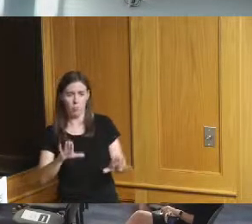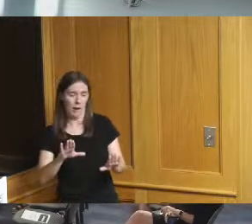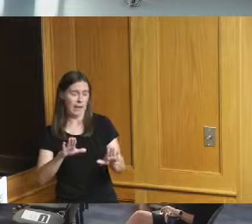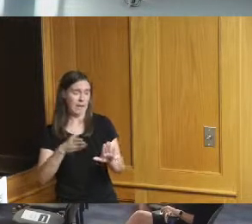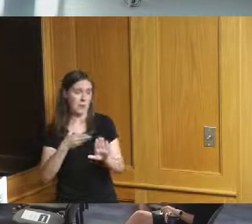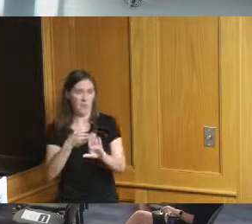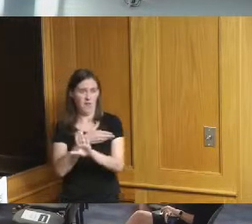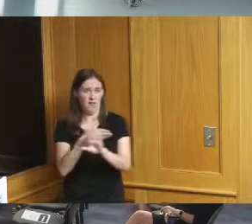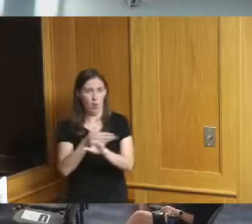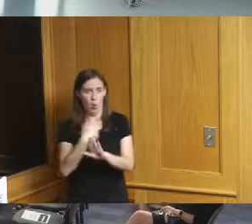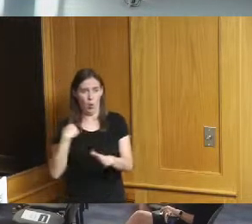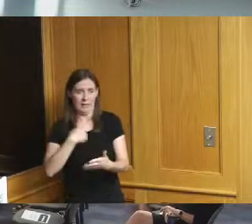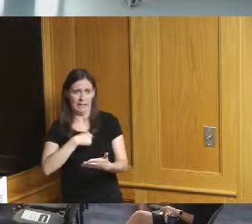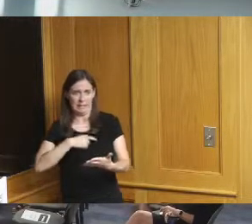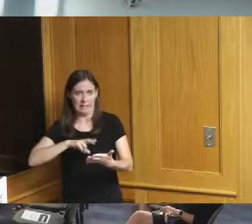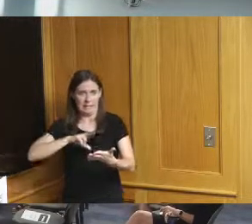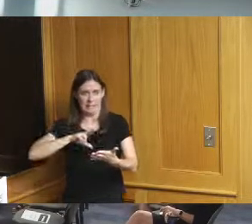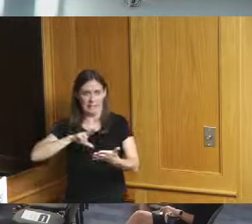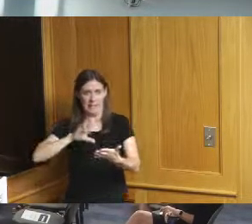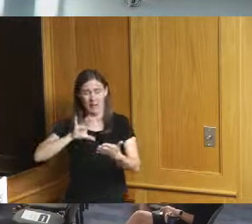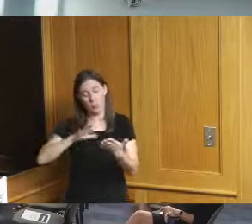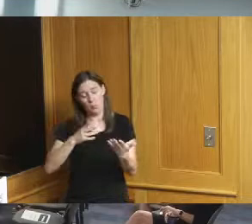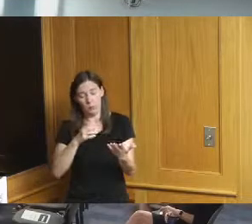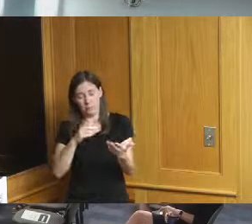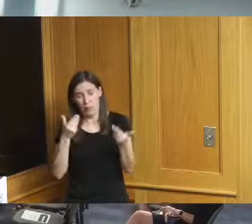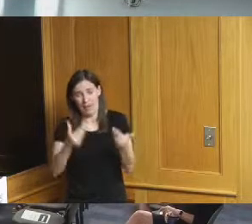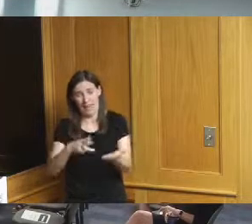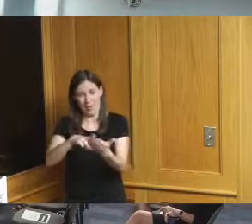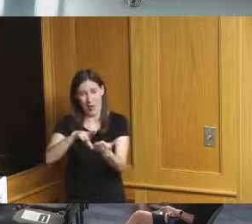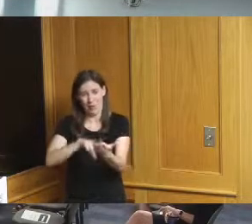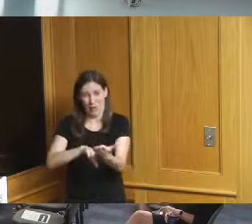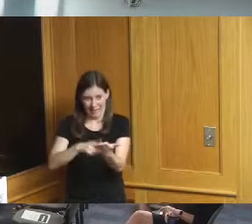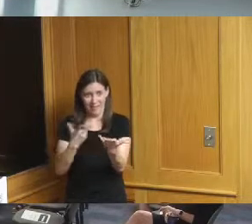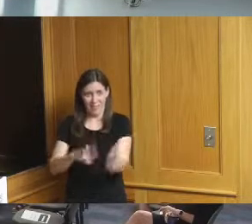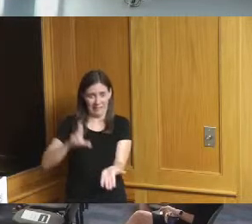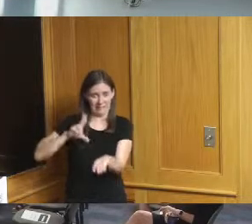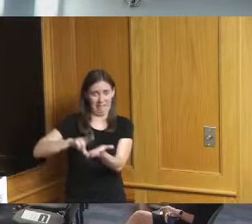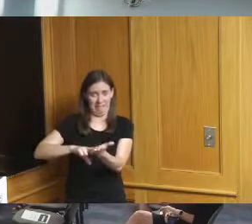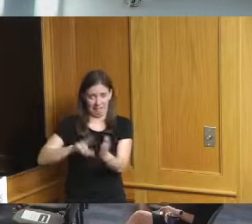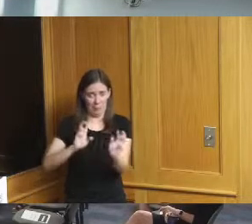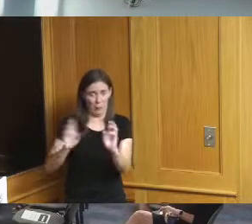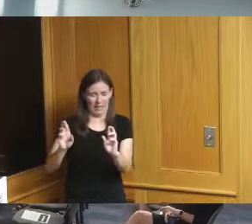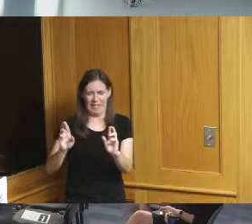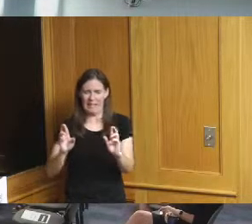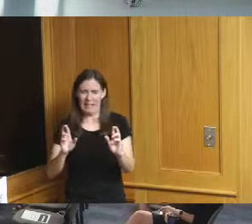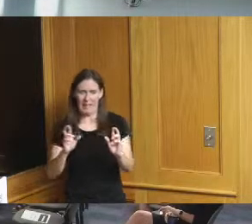signed off on a contract was signed and we have gotten i i don't want to speak for everybody but